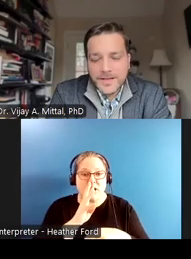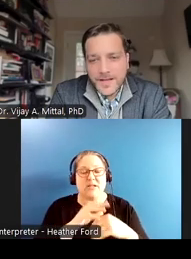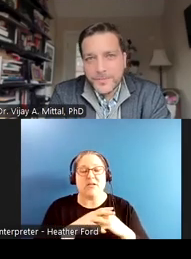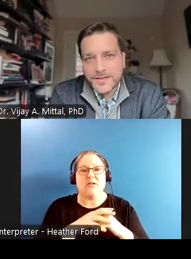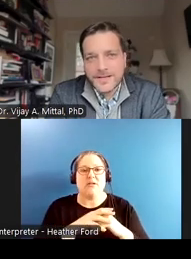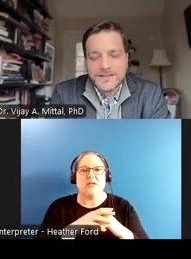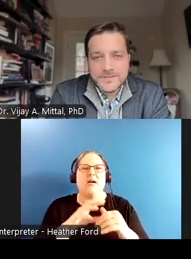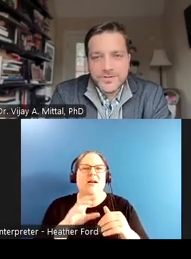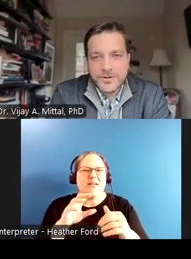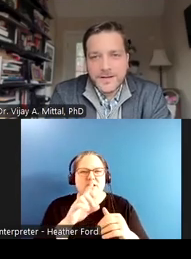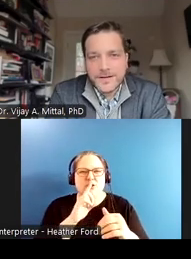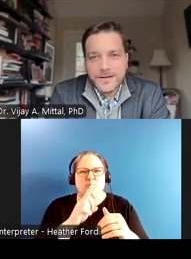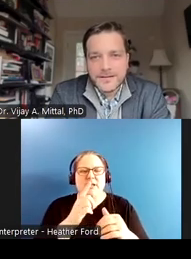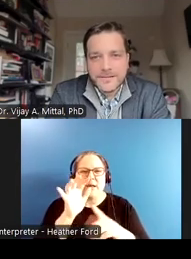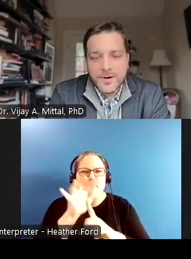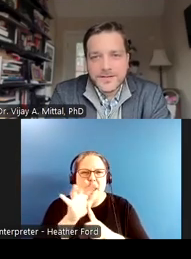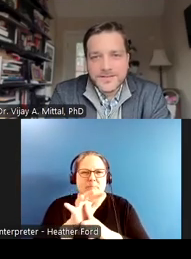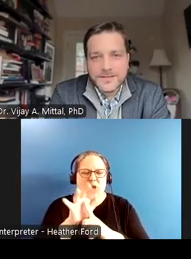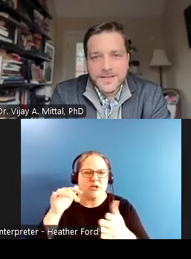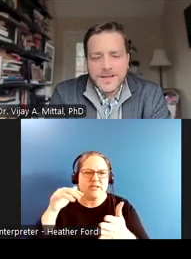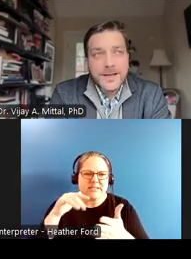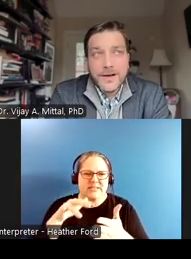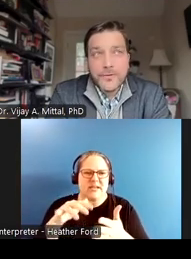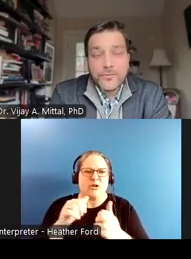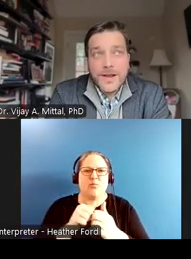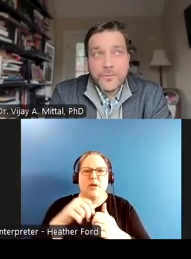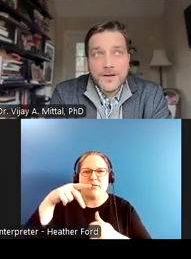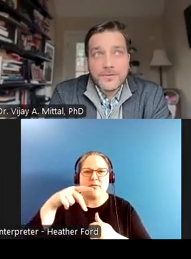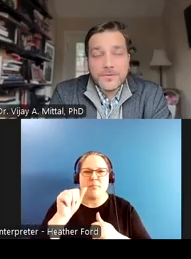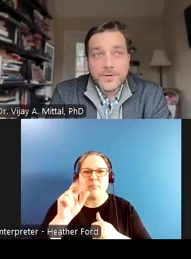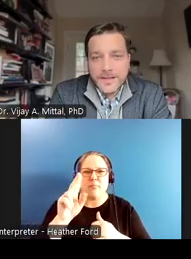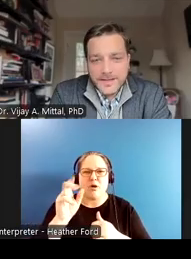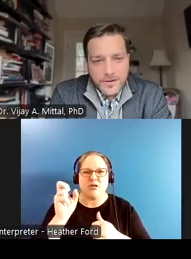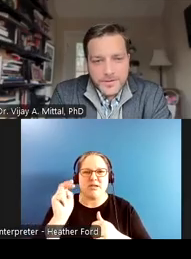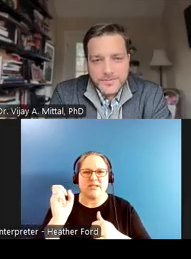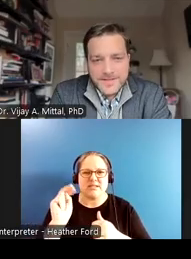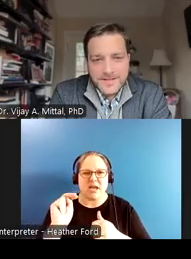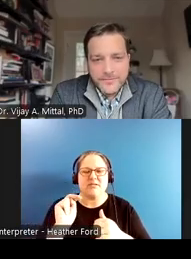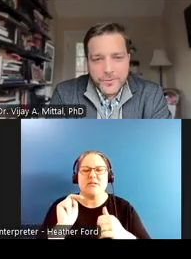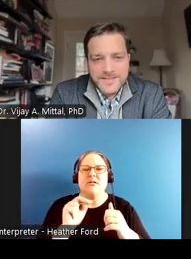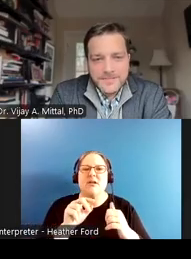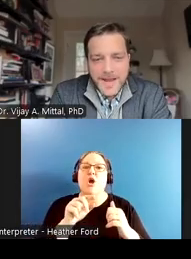at hypocinetic dyartria in in Parkinson's where where looking at a characteristic voice